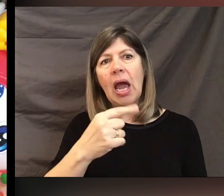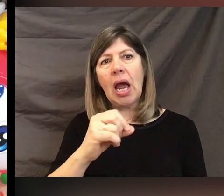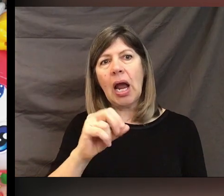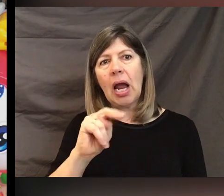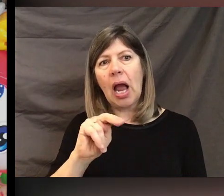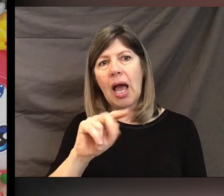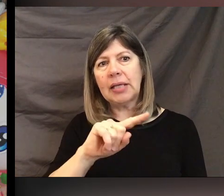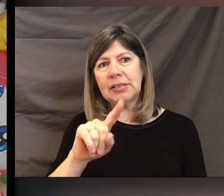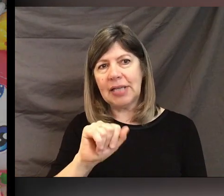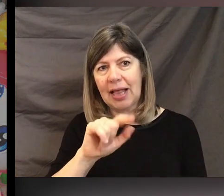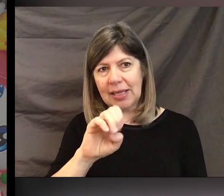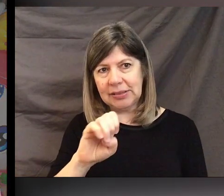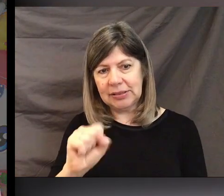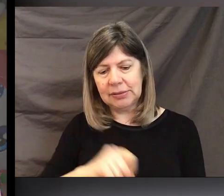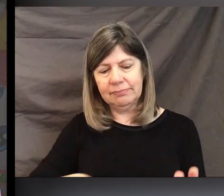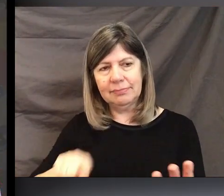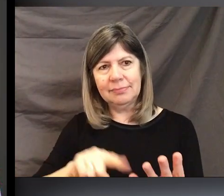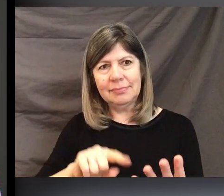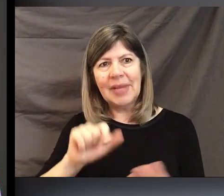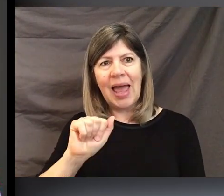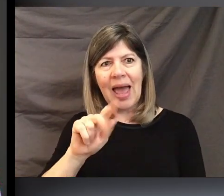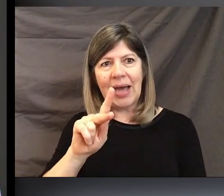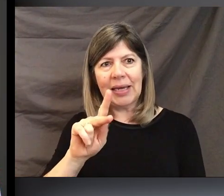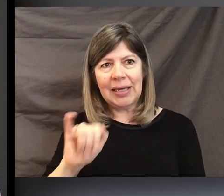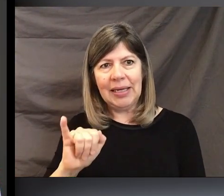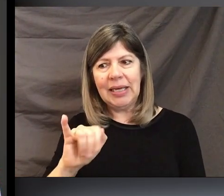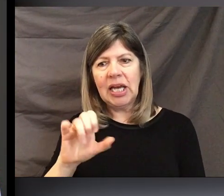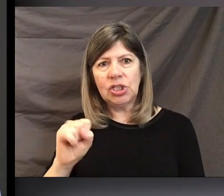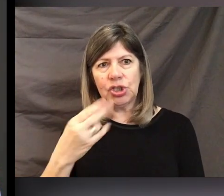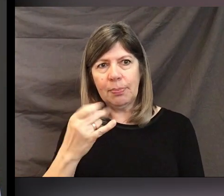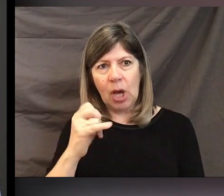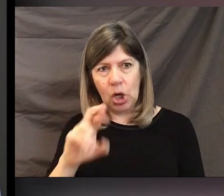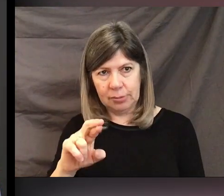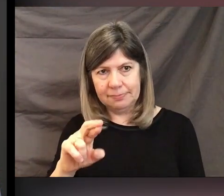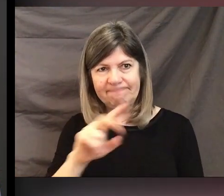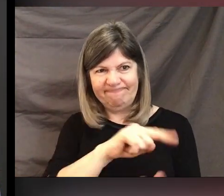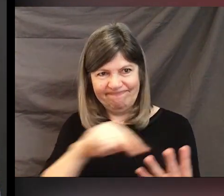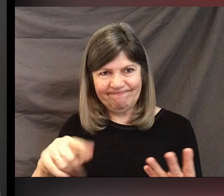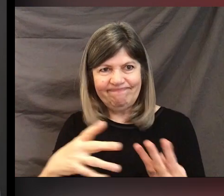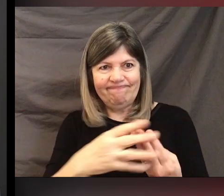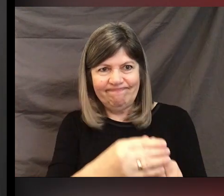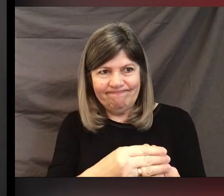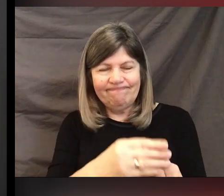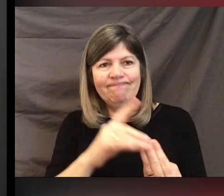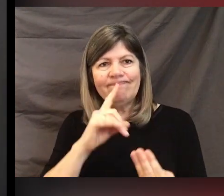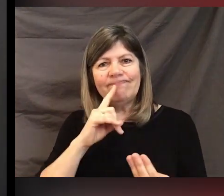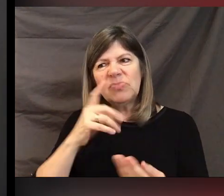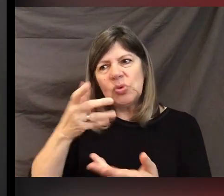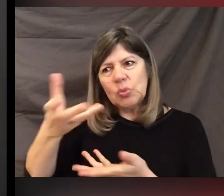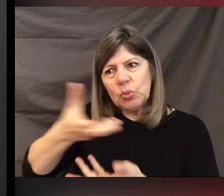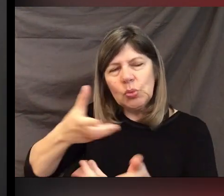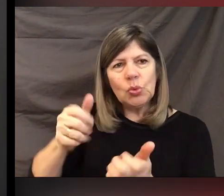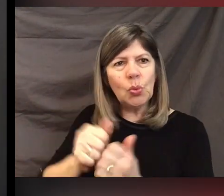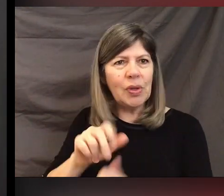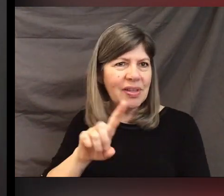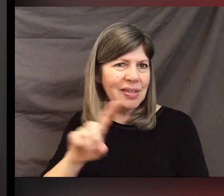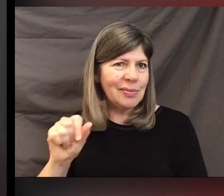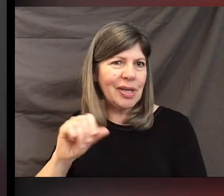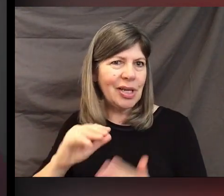Had the challenging task of narrowing down from hundreds of portraits taken of disability community members to the 13 you see in this exhibit.